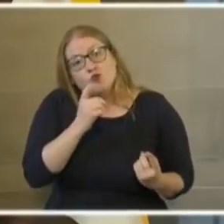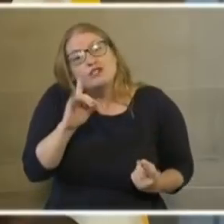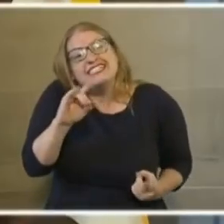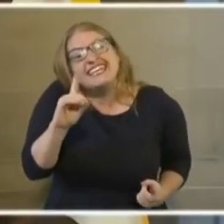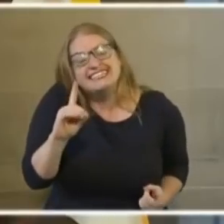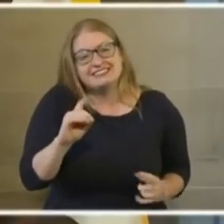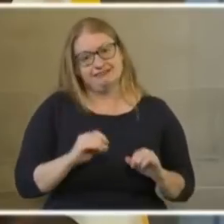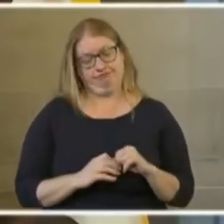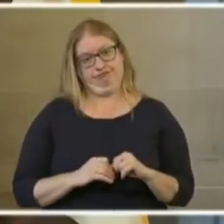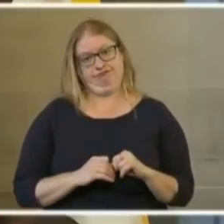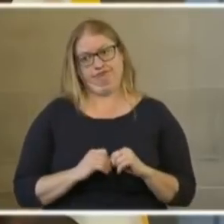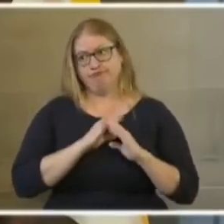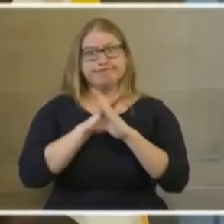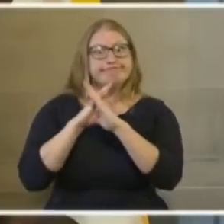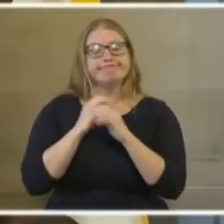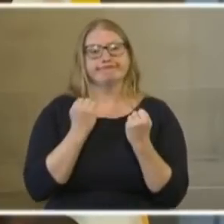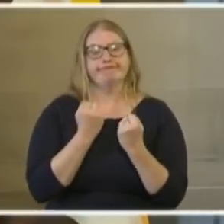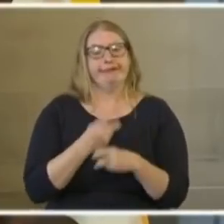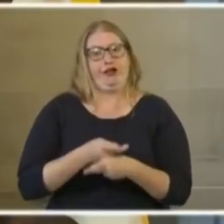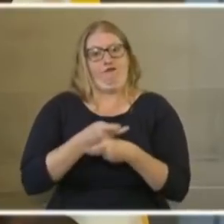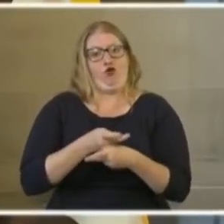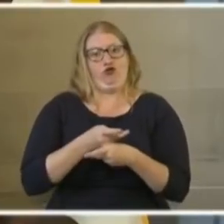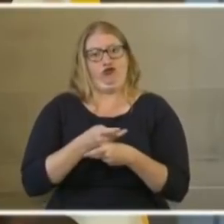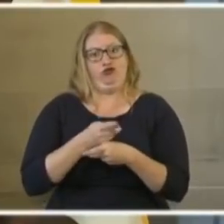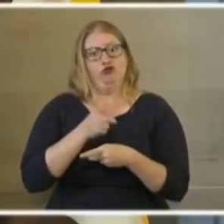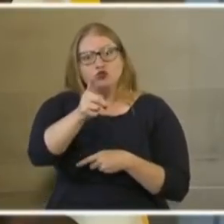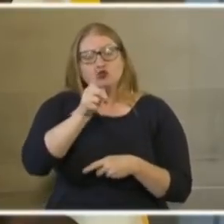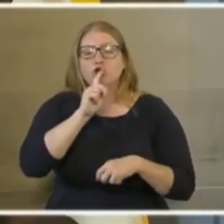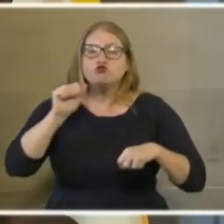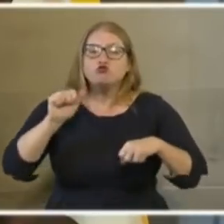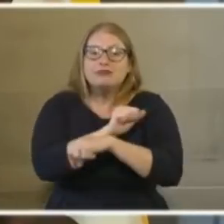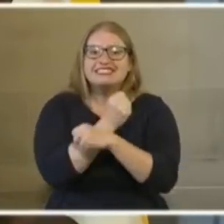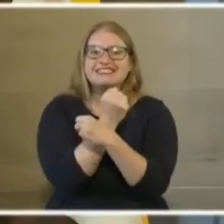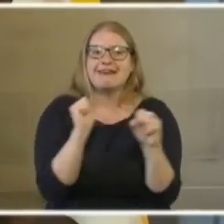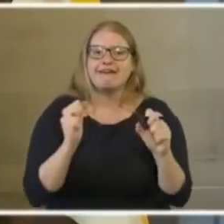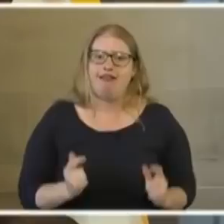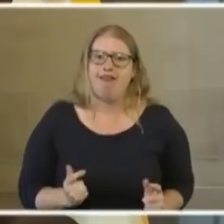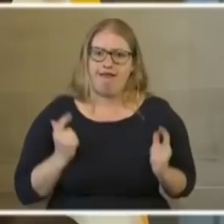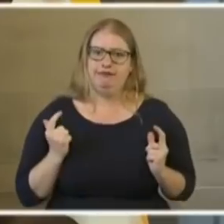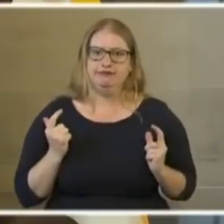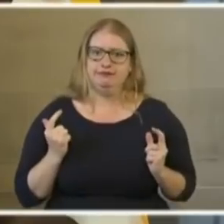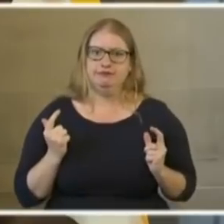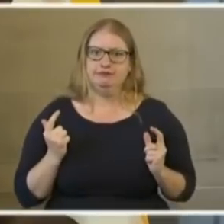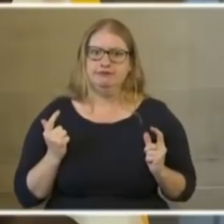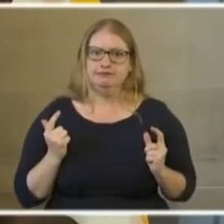MASK. BUT I WANT TO THANK EVERYONE